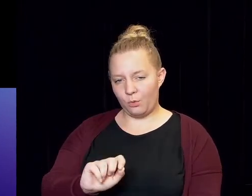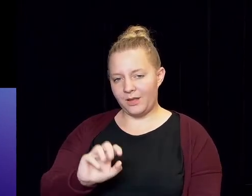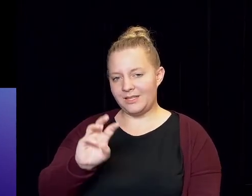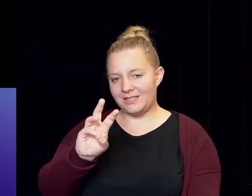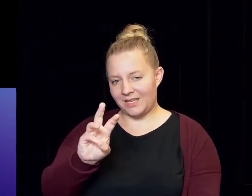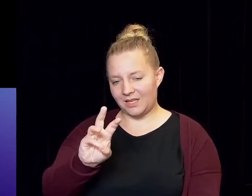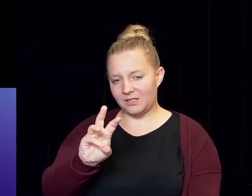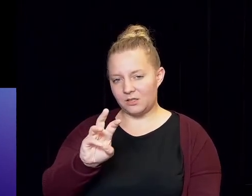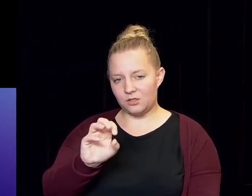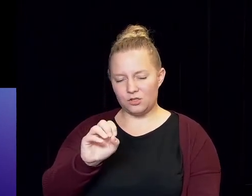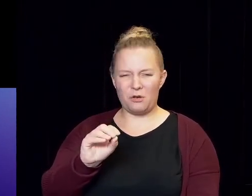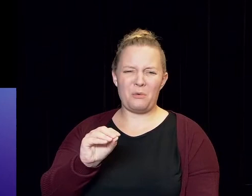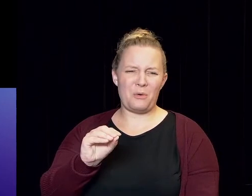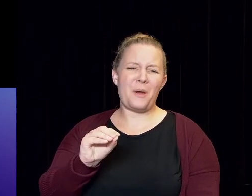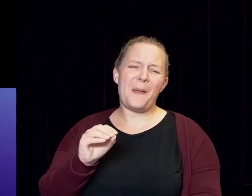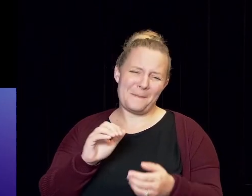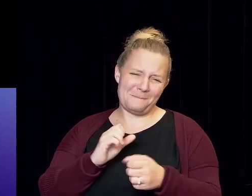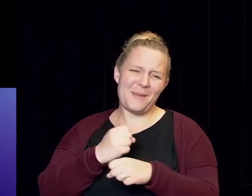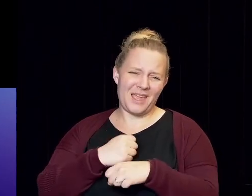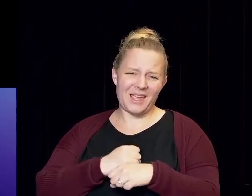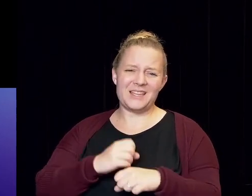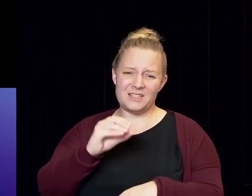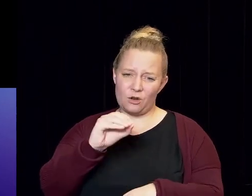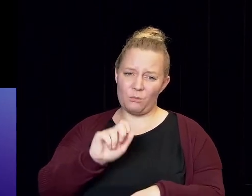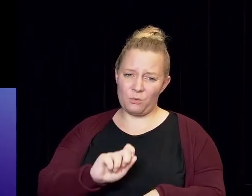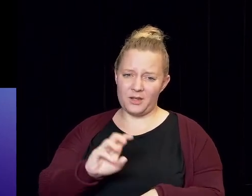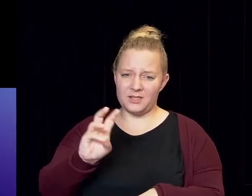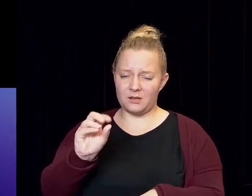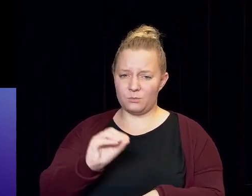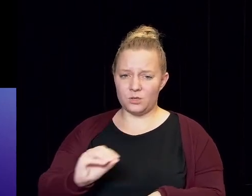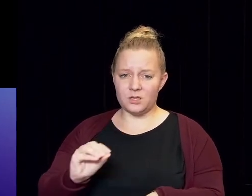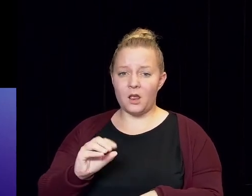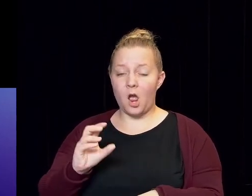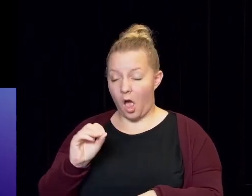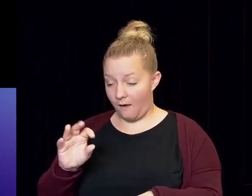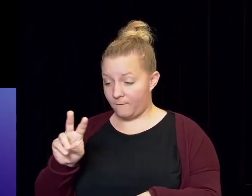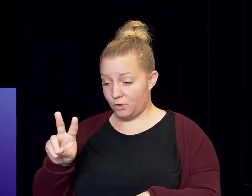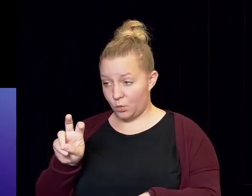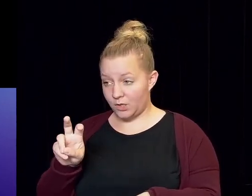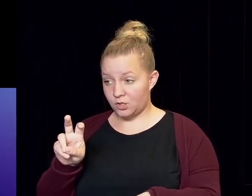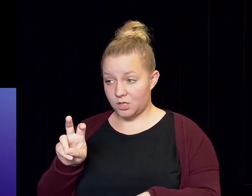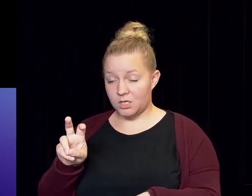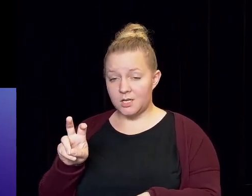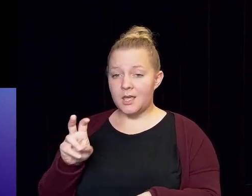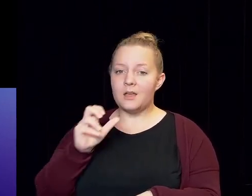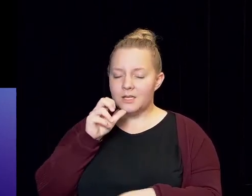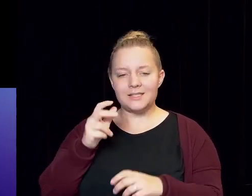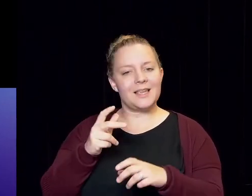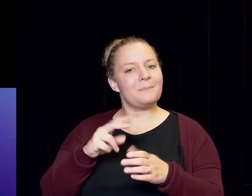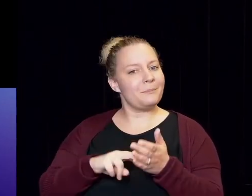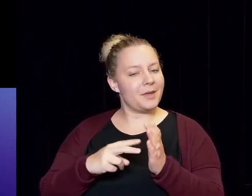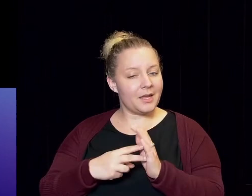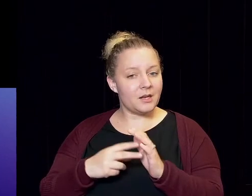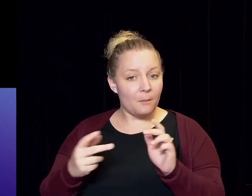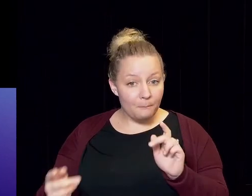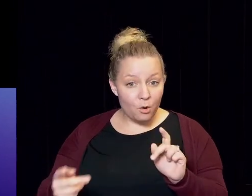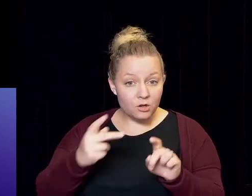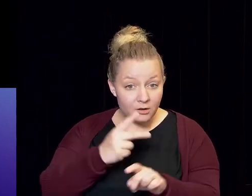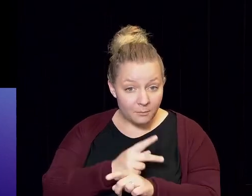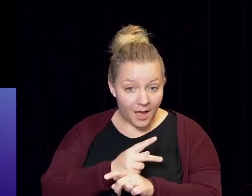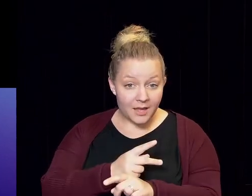So, make that 0.6% of 200. Now, that does not mean multiply 0.6 times 200. It's still